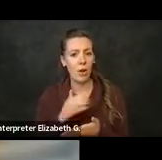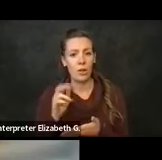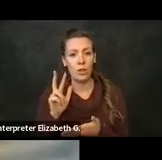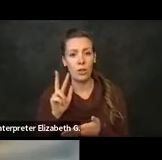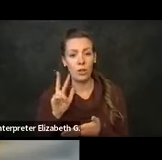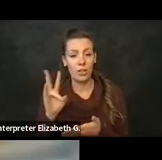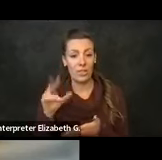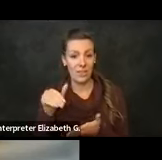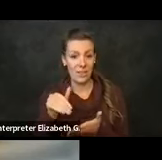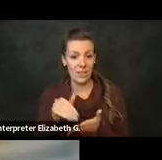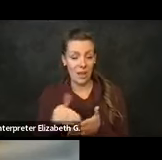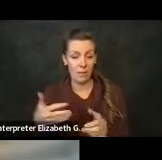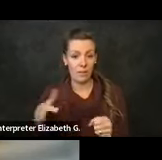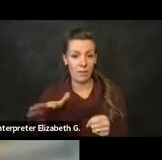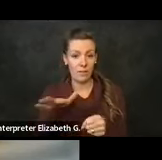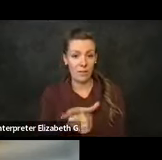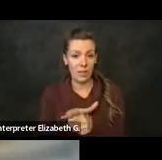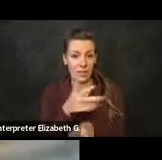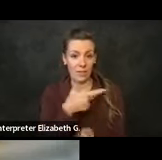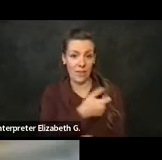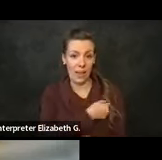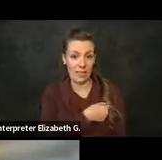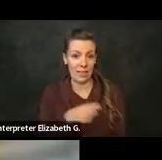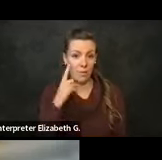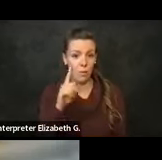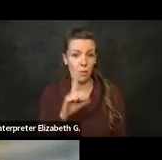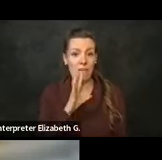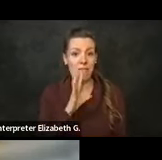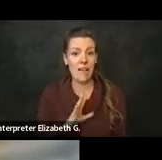been fully vaccinated, which is great news. Overall.